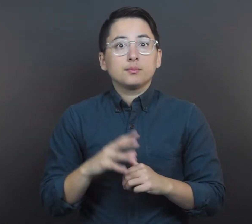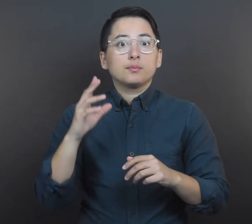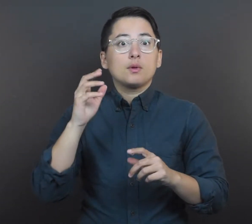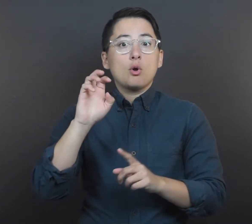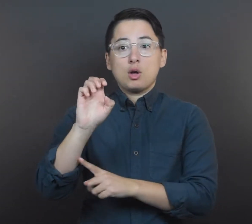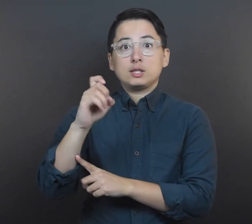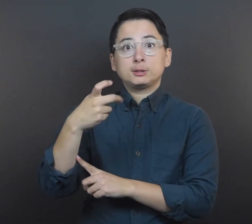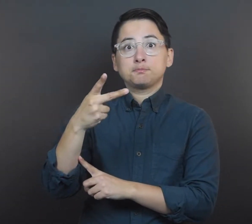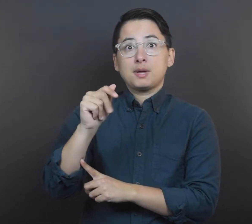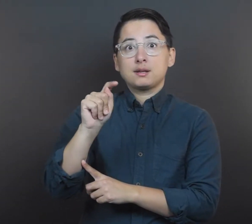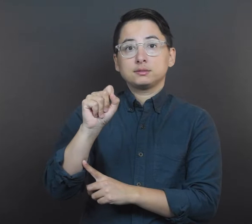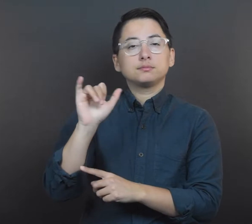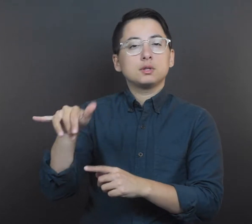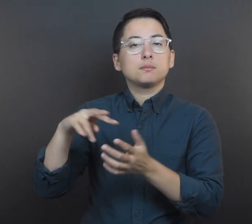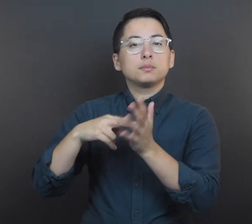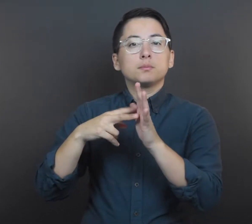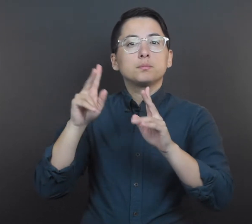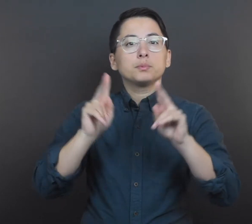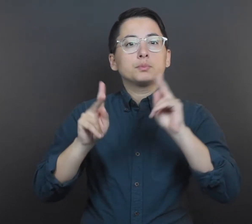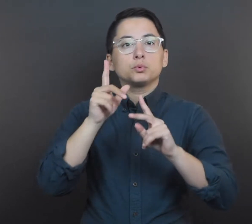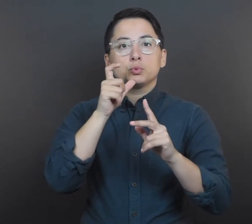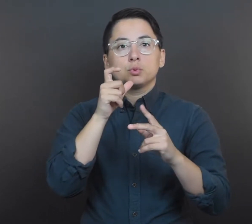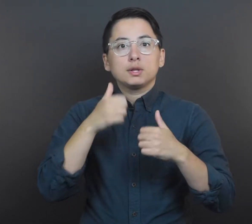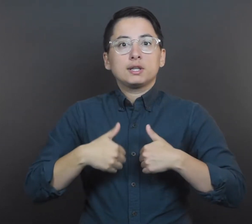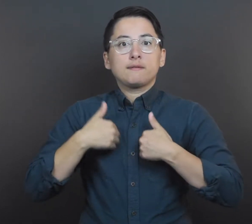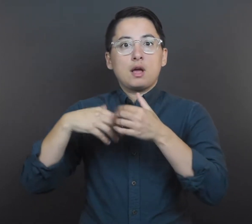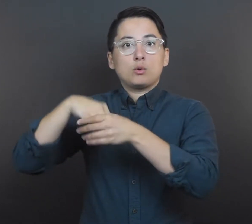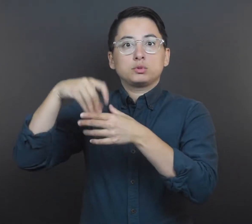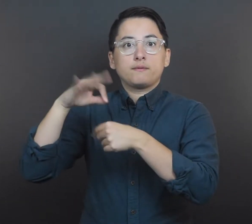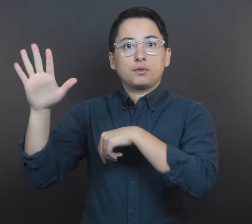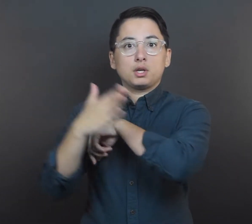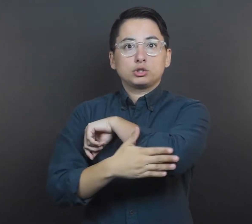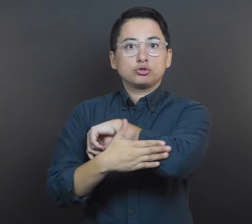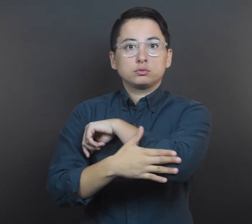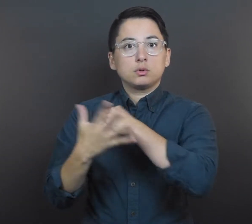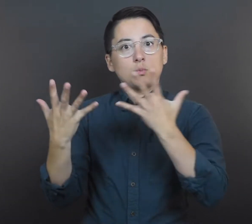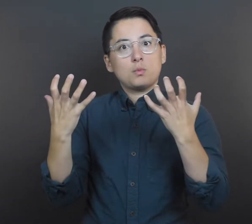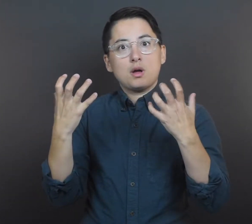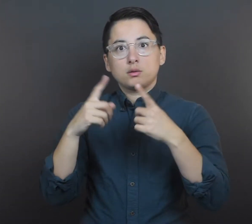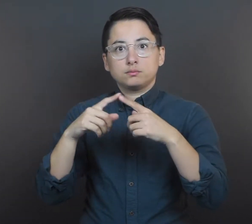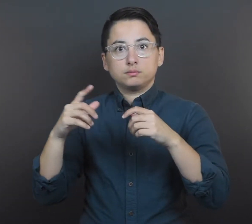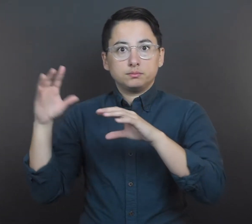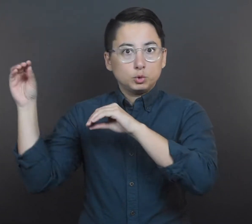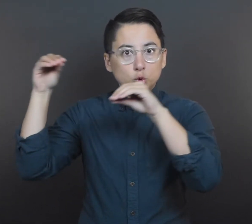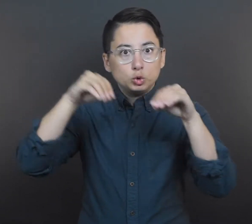lives outside of their native country), seeking resettlement in the United States.